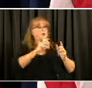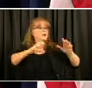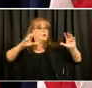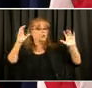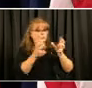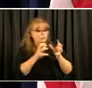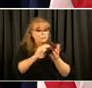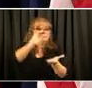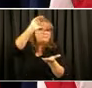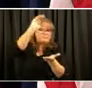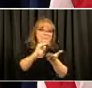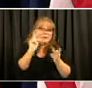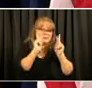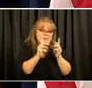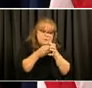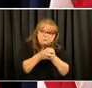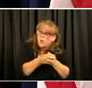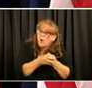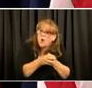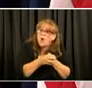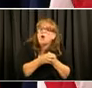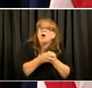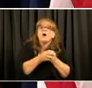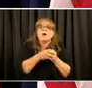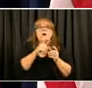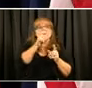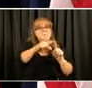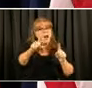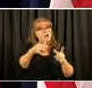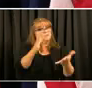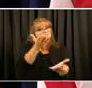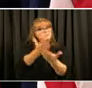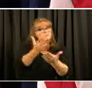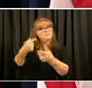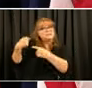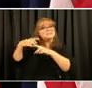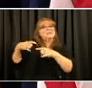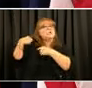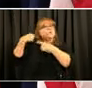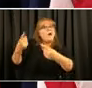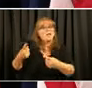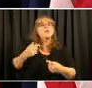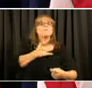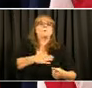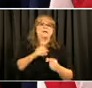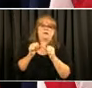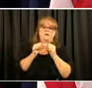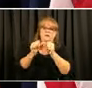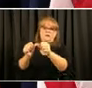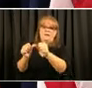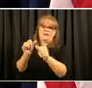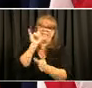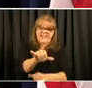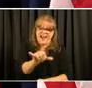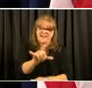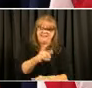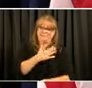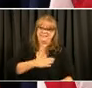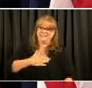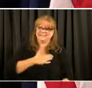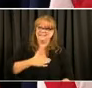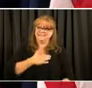those areas and i want to encourage coloradans to continue we all uh we all are tired of the virus